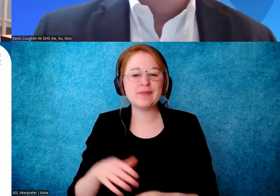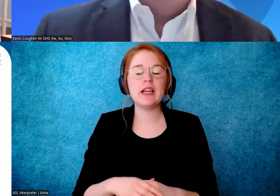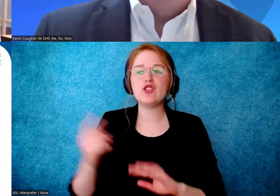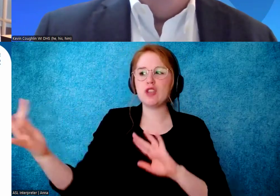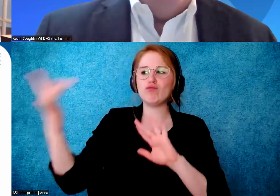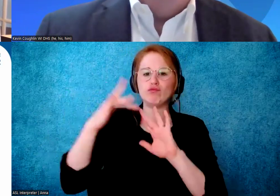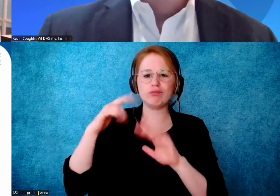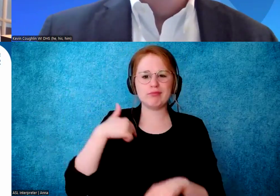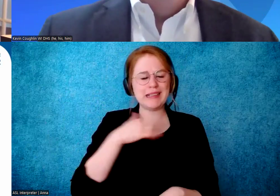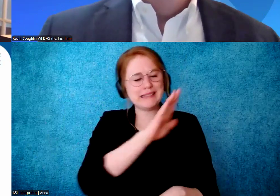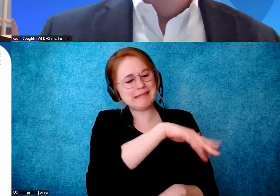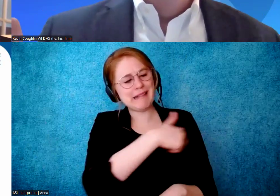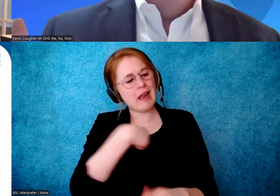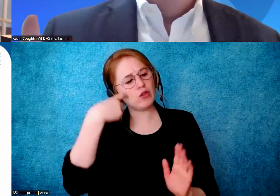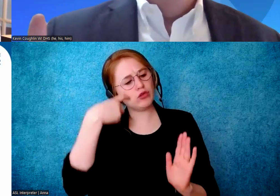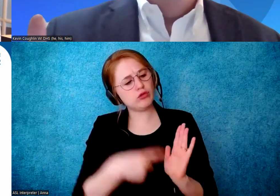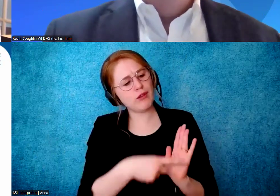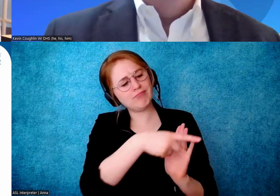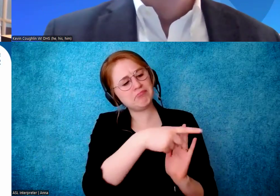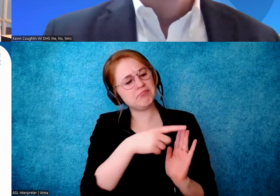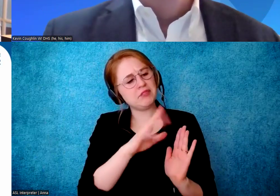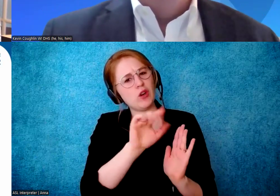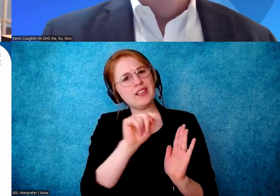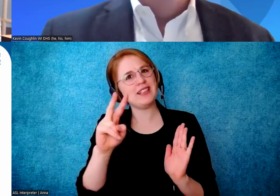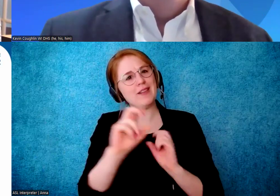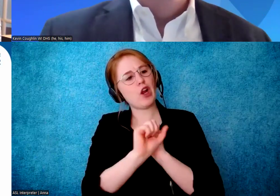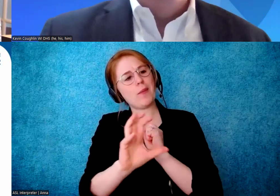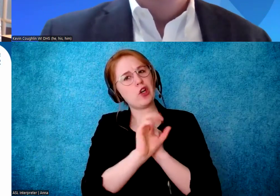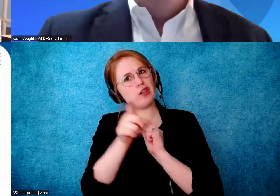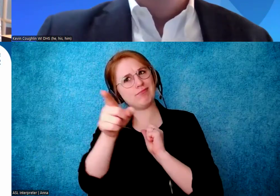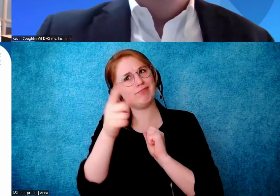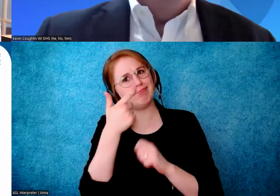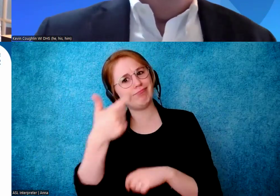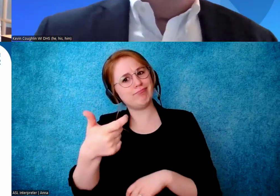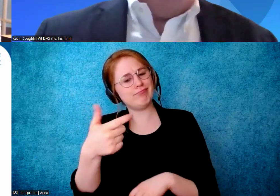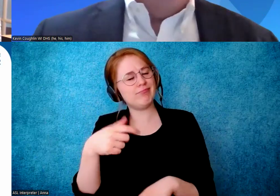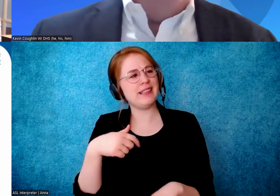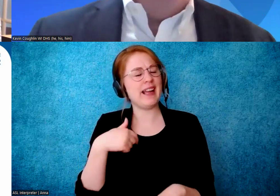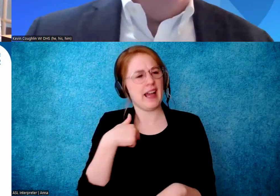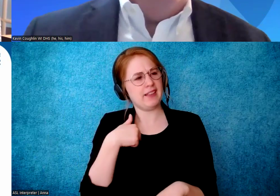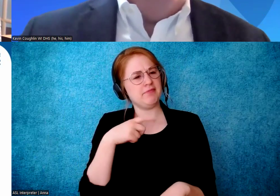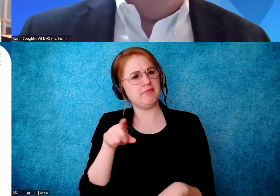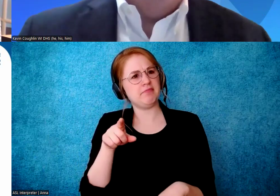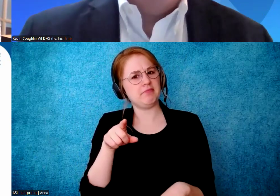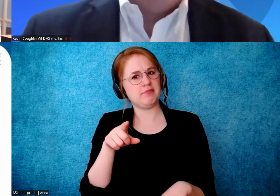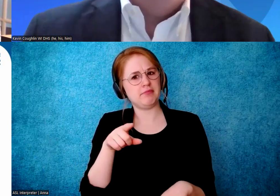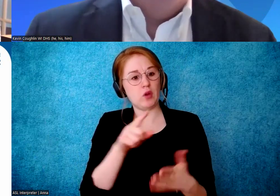and said, hey, I saw your TV commercial on TV and then I got our weekly newspaper